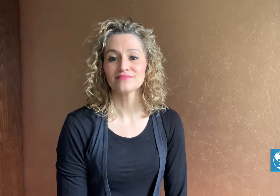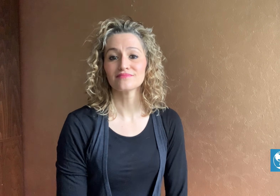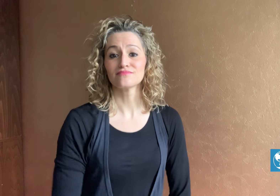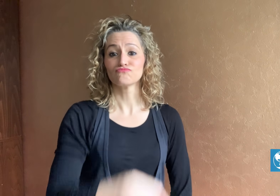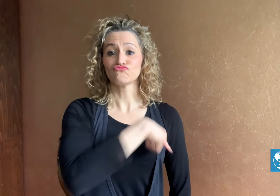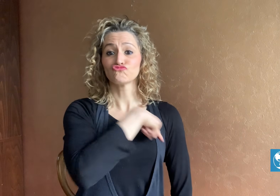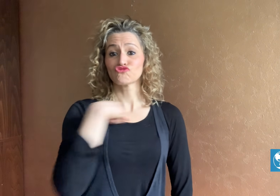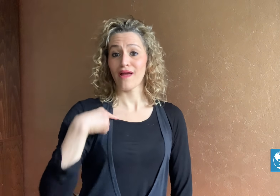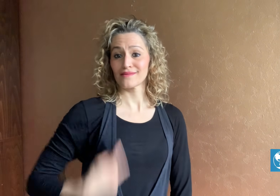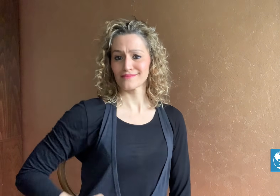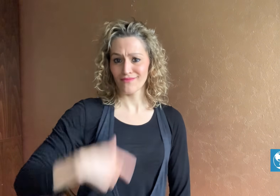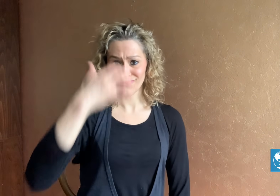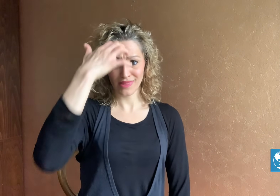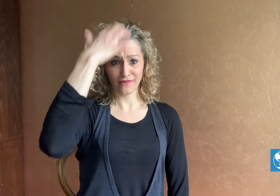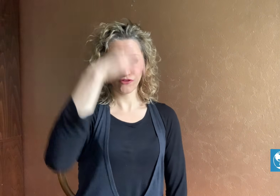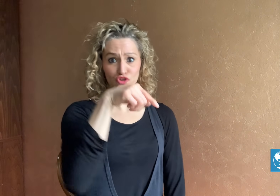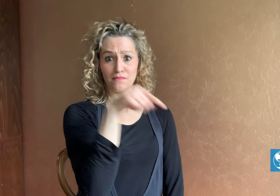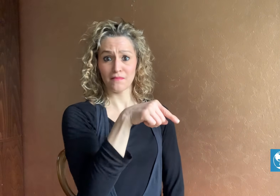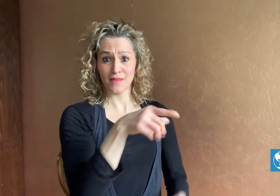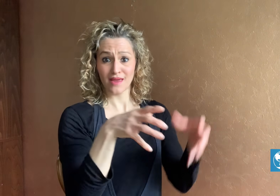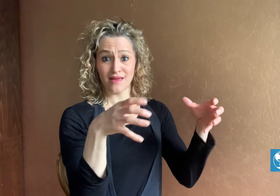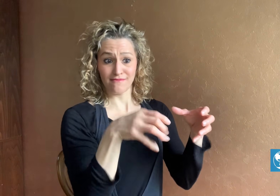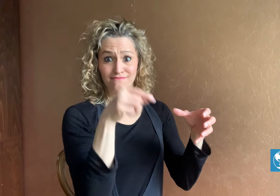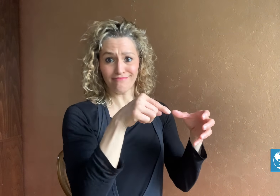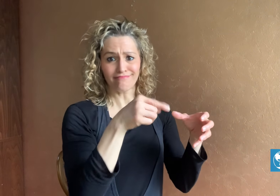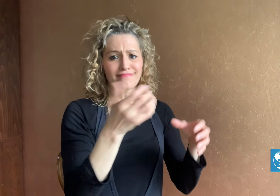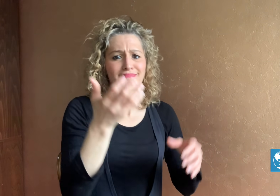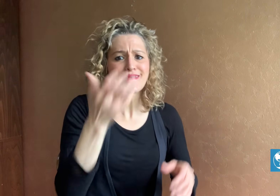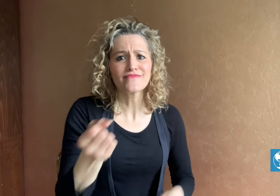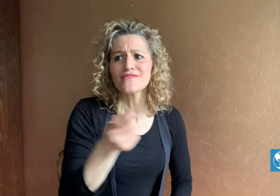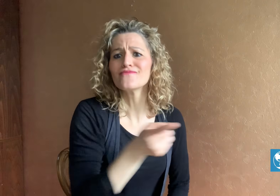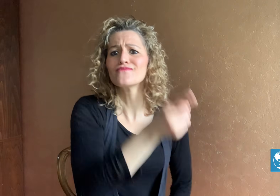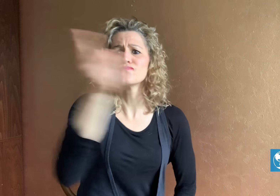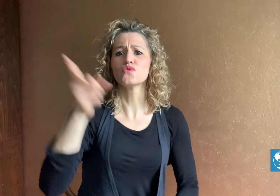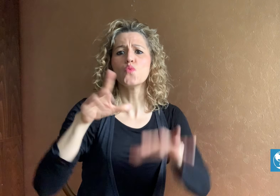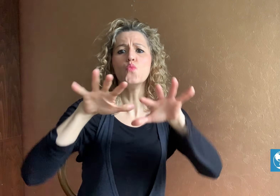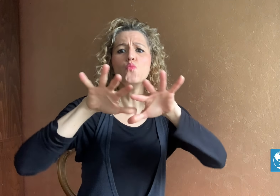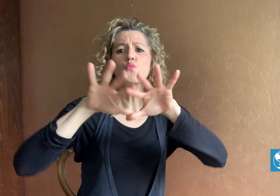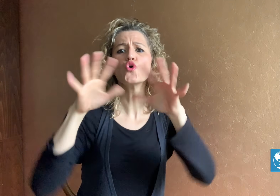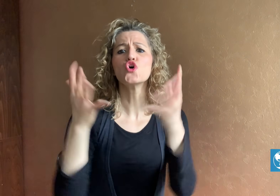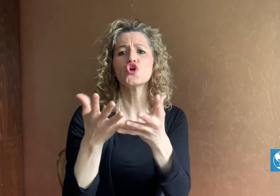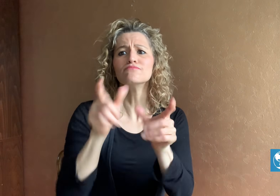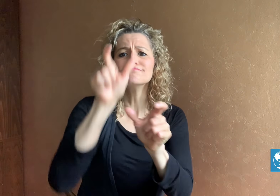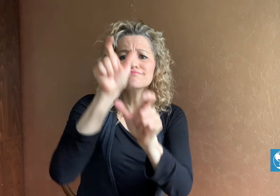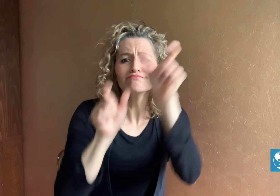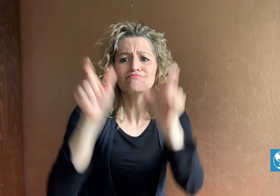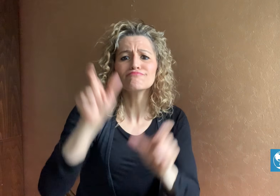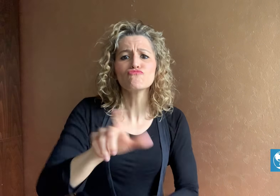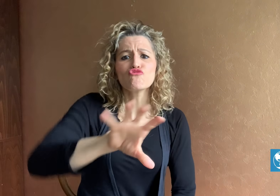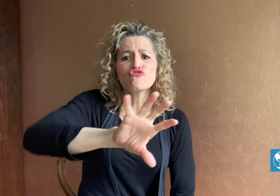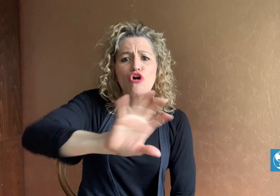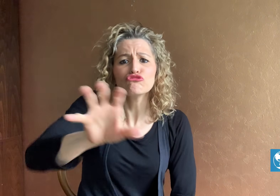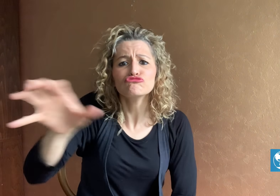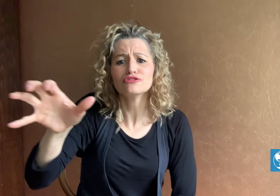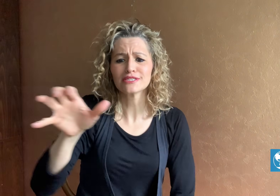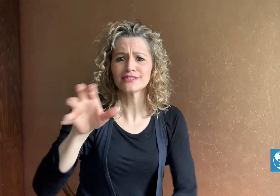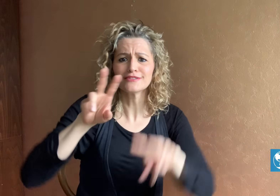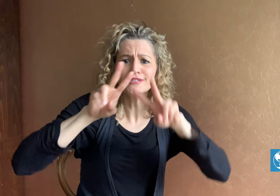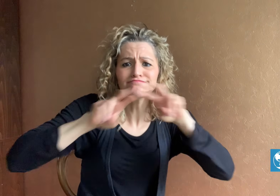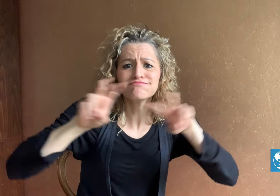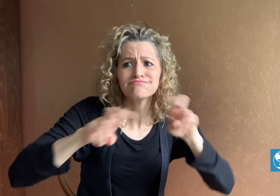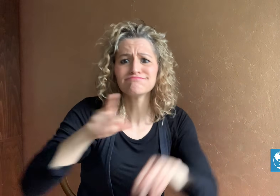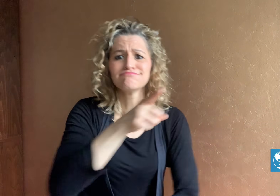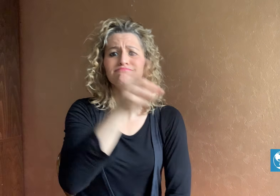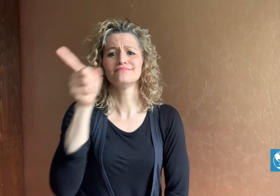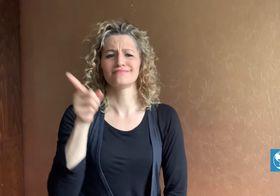The Chinese government was criticised from abroad and